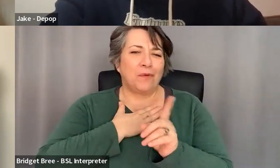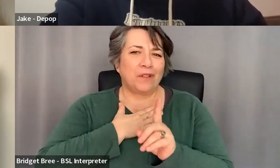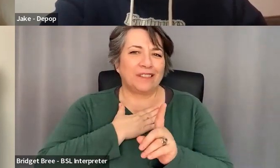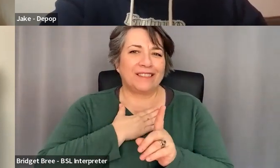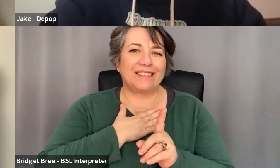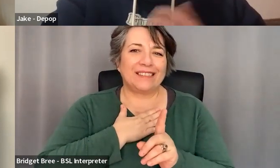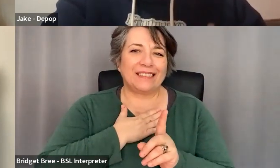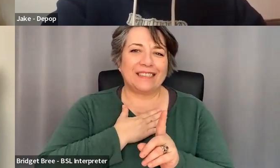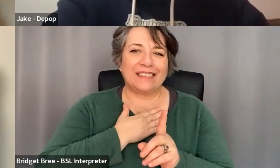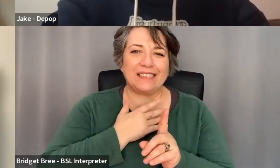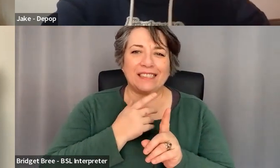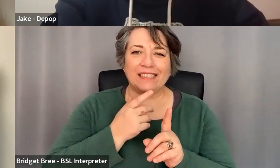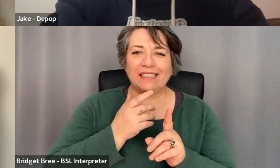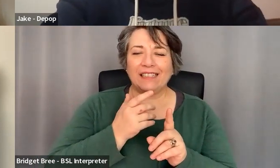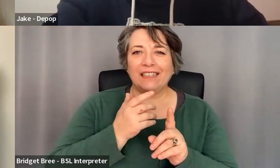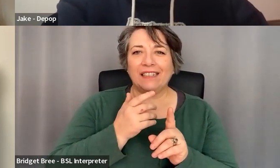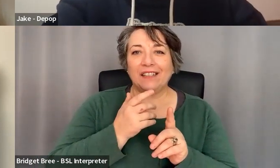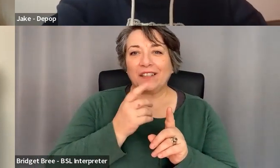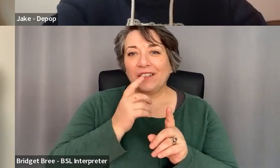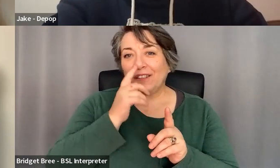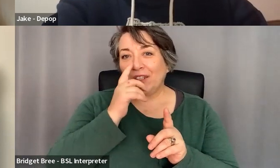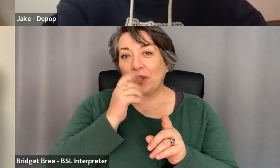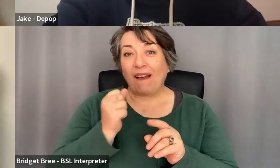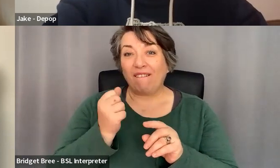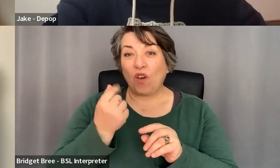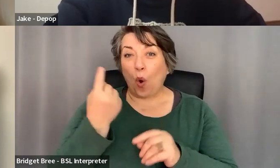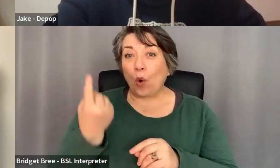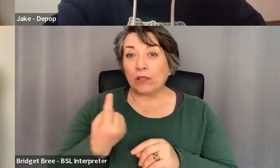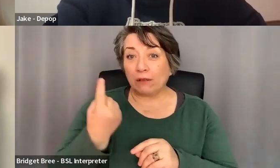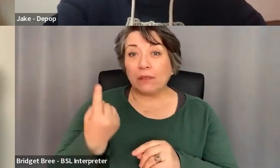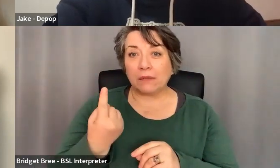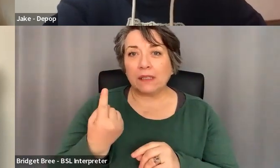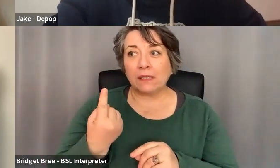have such a great level of autonomy to really focus on what simple and to you as well as